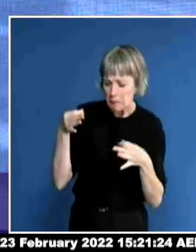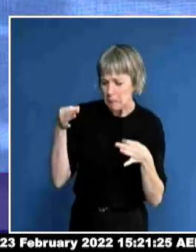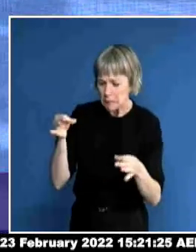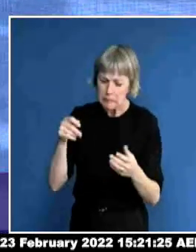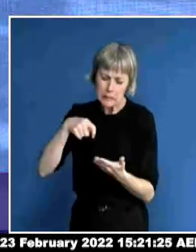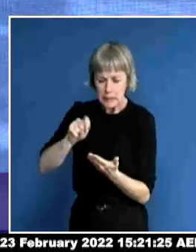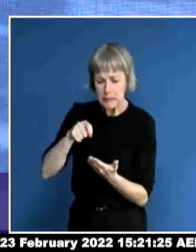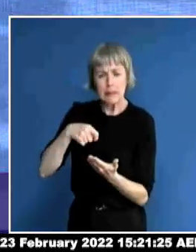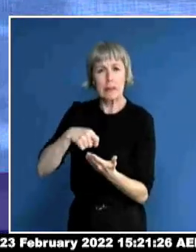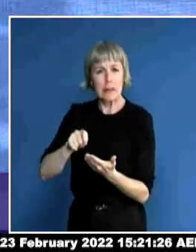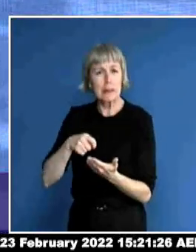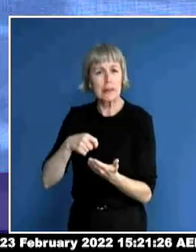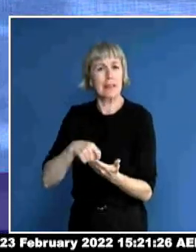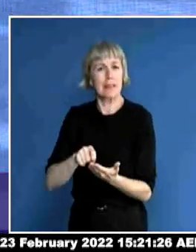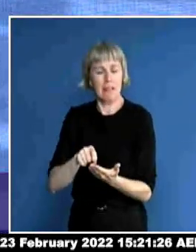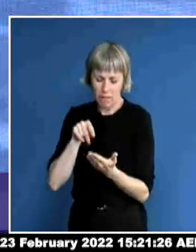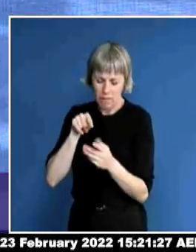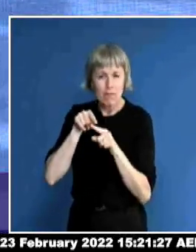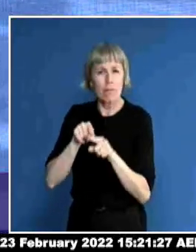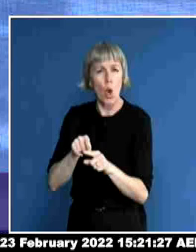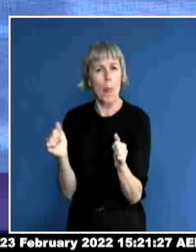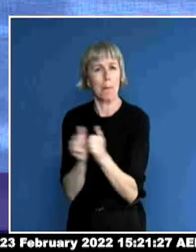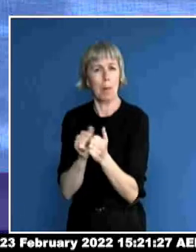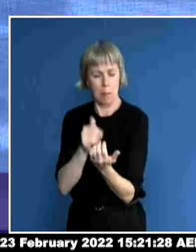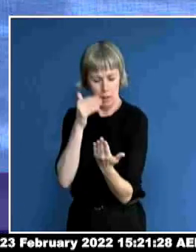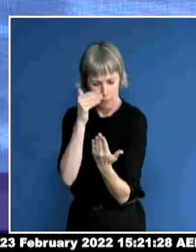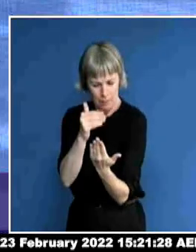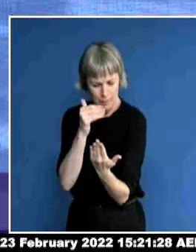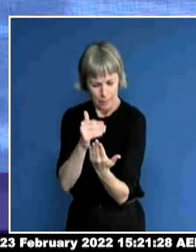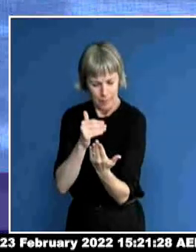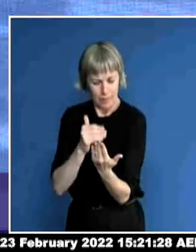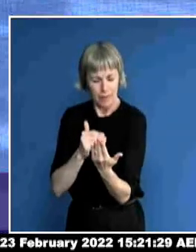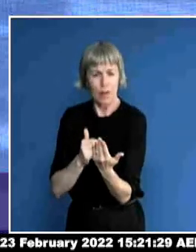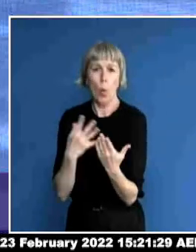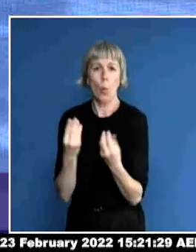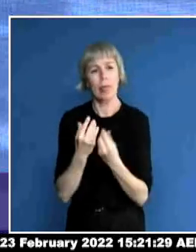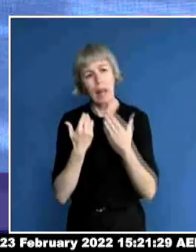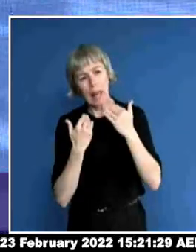provider, eight-hour benchmark and 15-hour benchmark. Real practical supports.